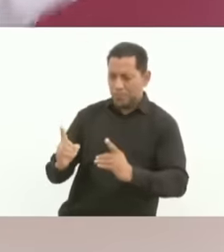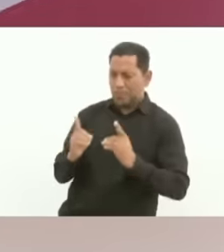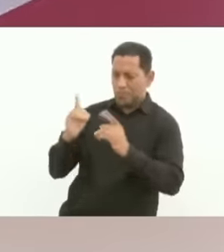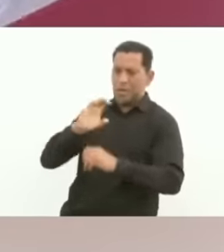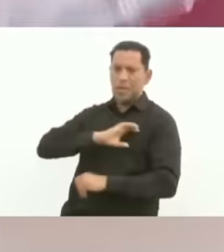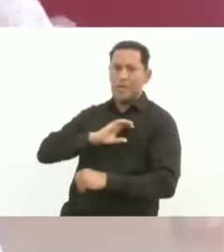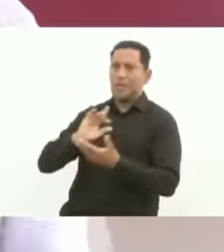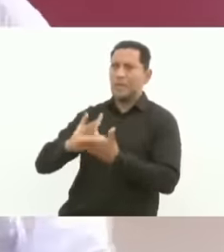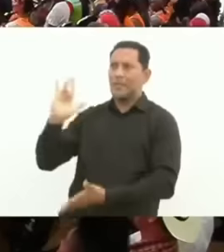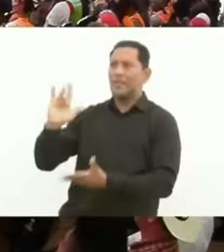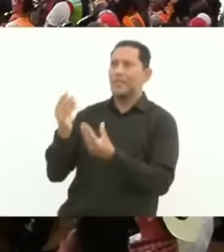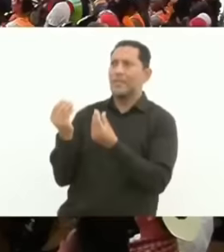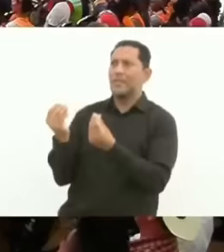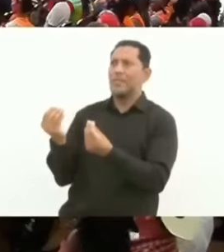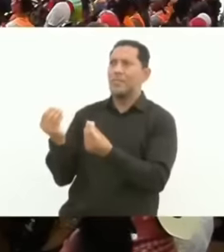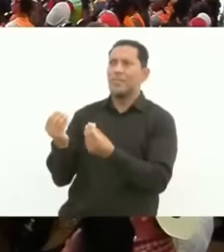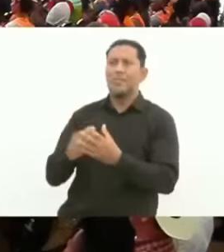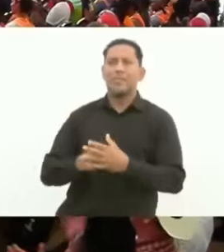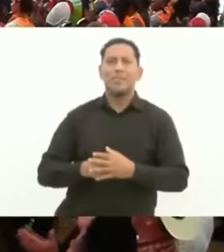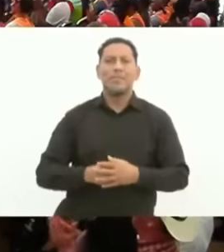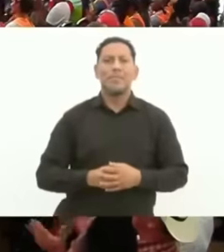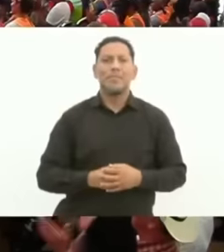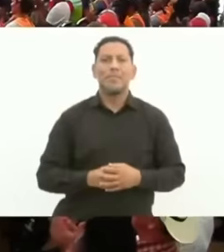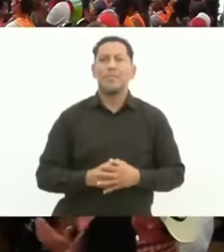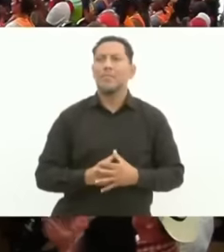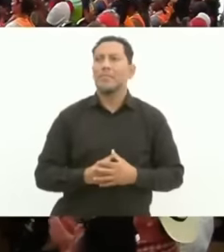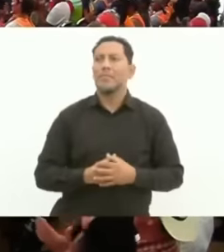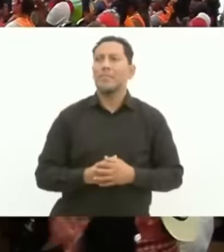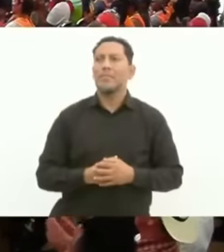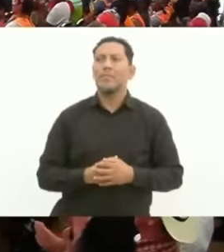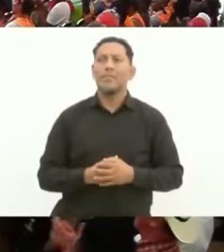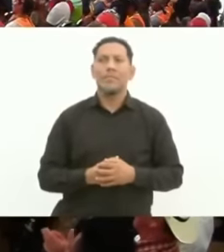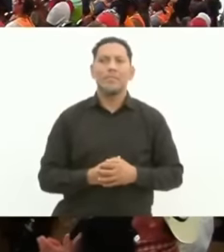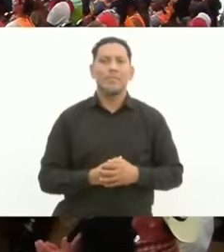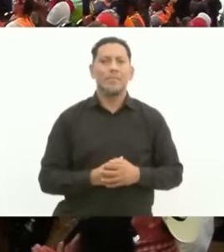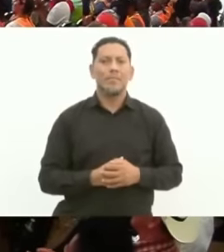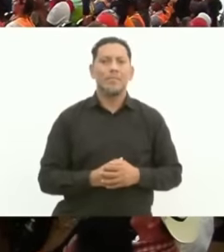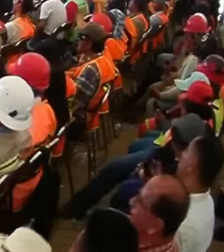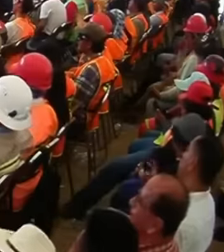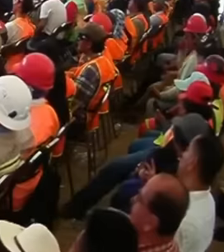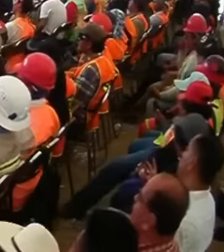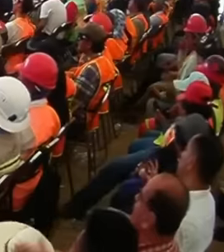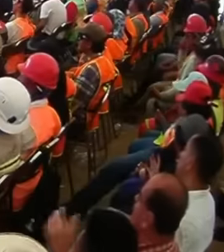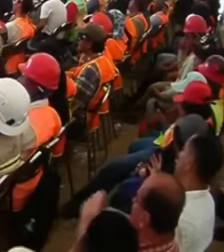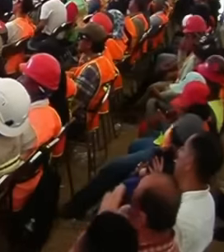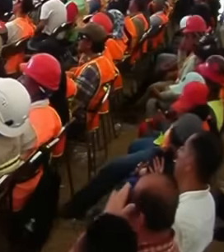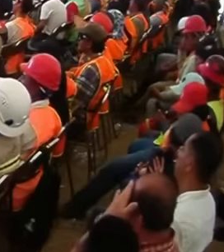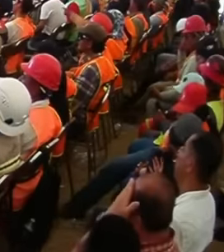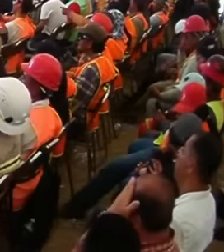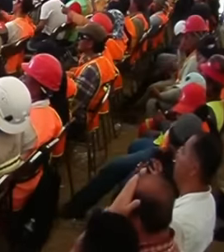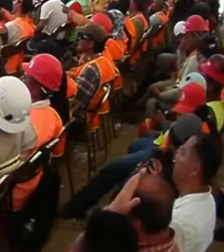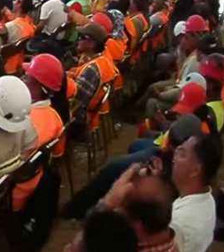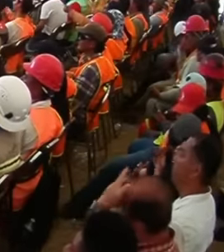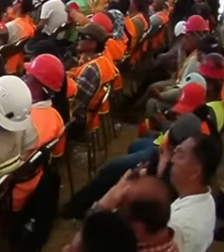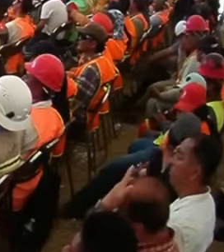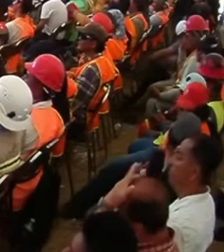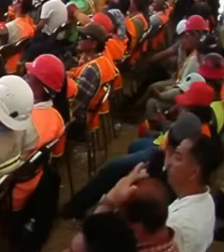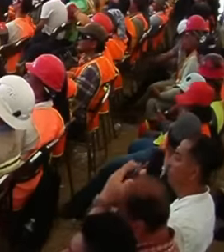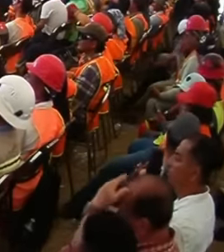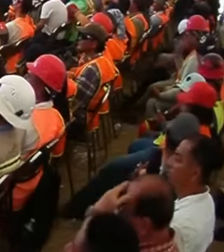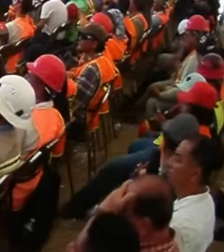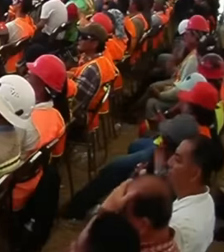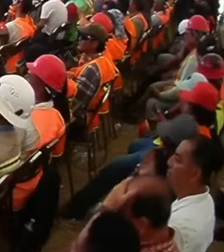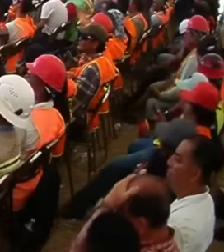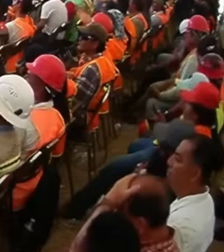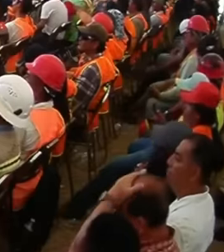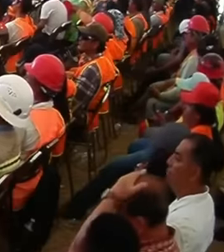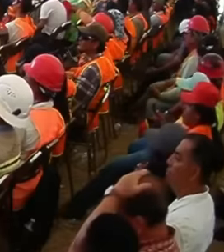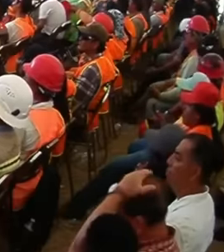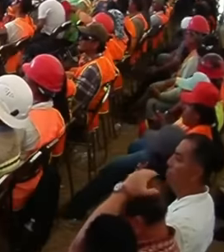let's listen to the message from the virtual president- elect of the United States